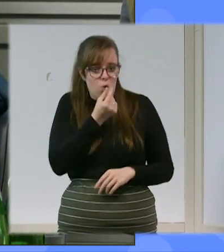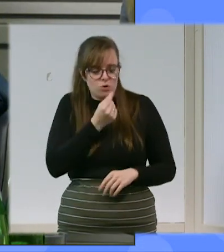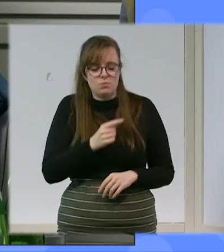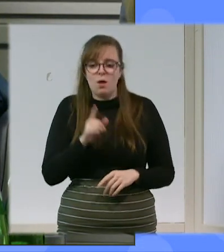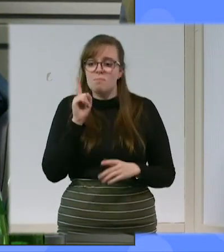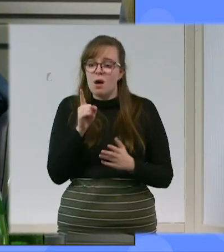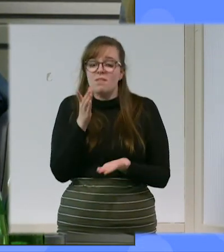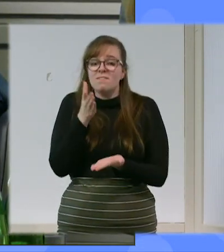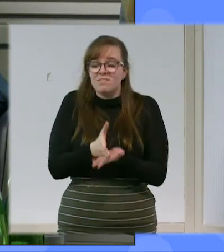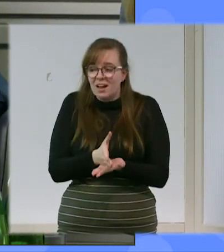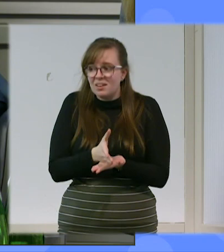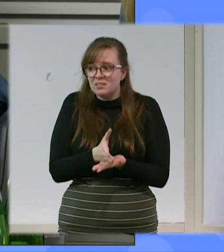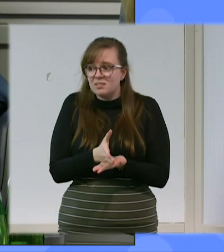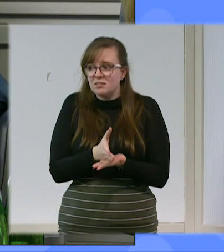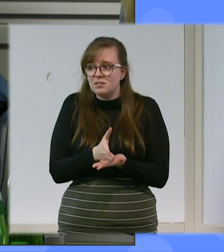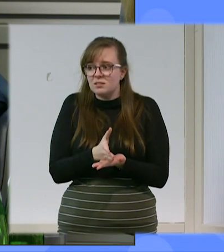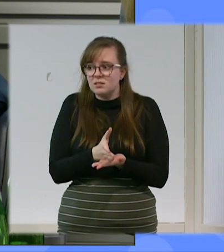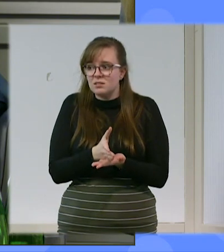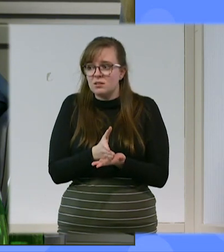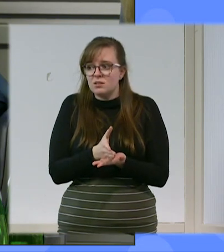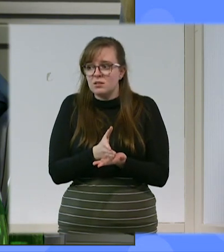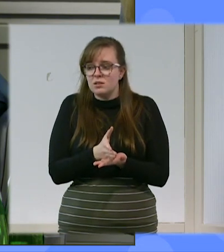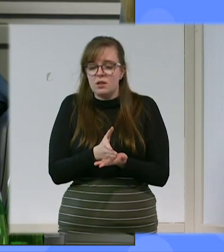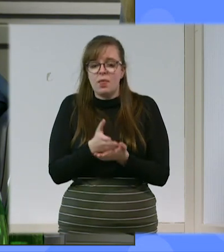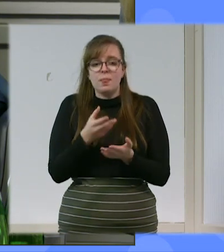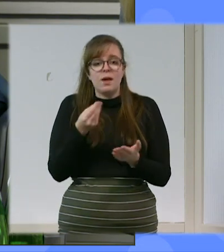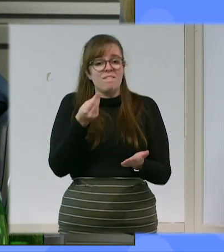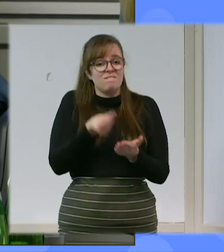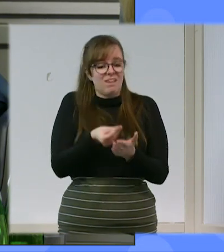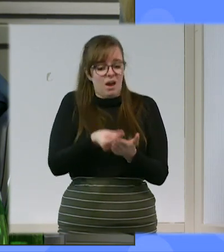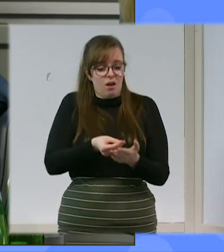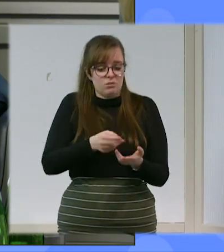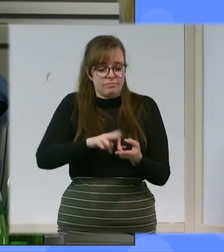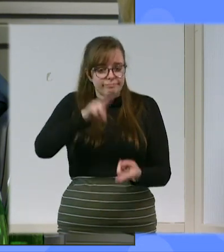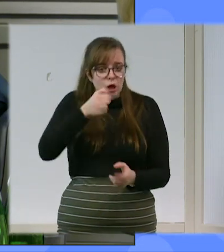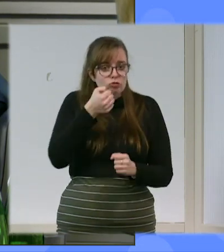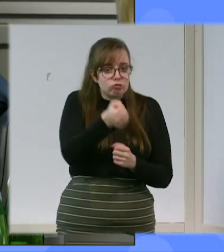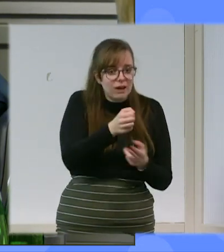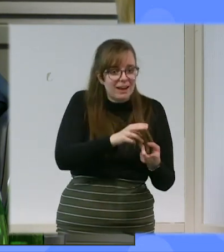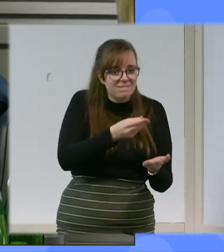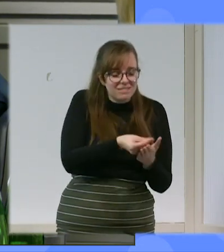matter is the fears are going up too in fears boss fears will be going up next